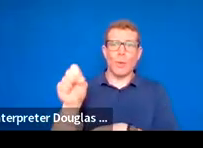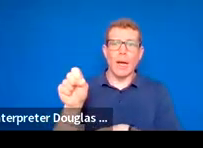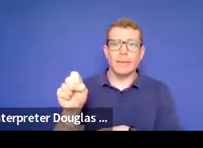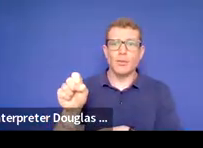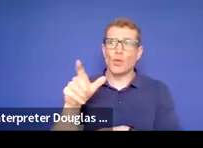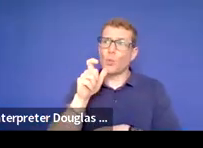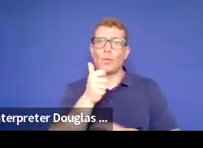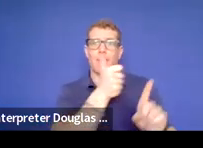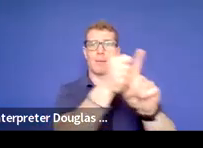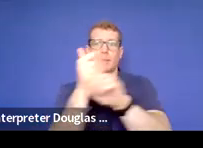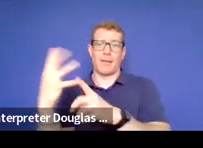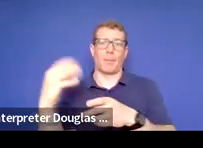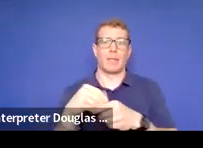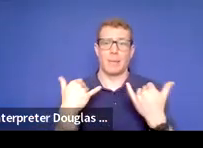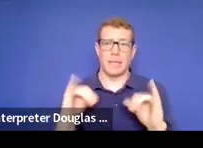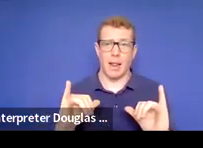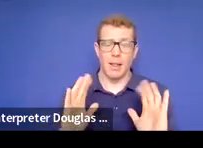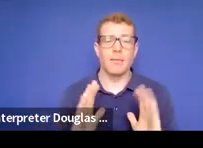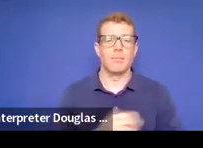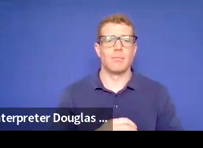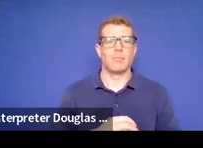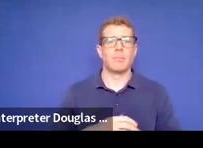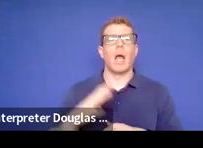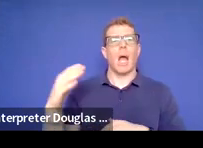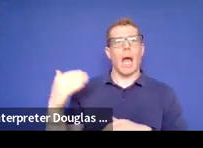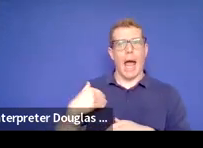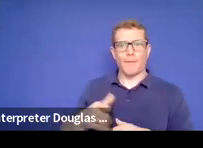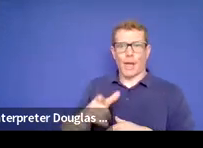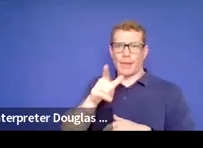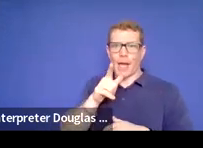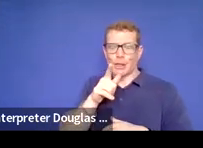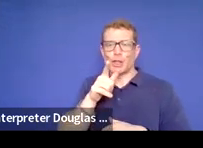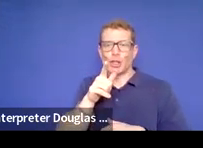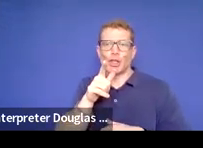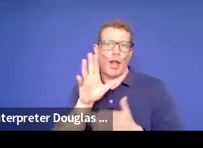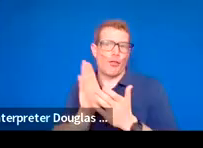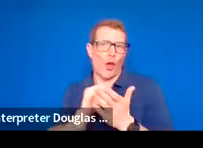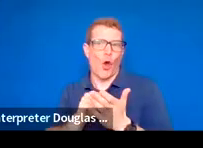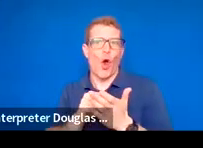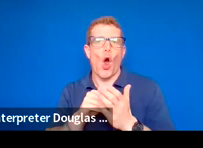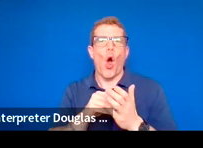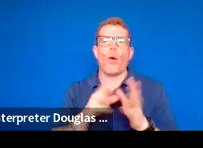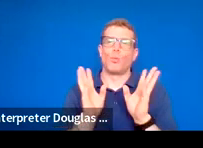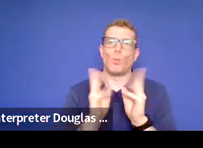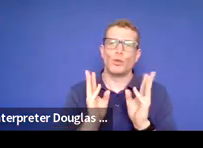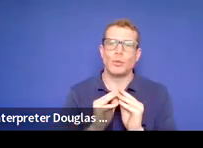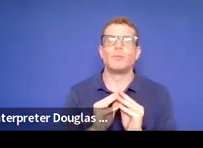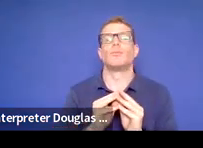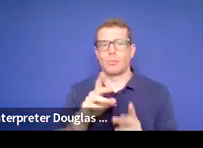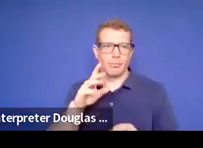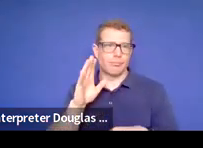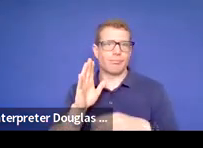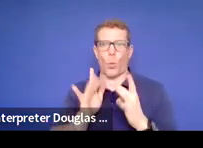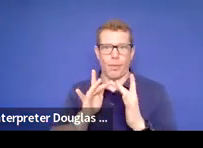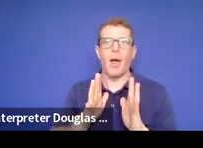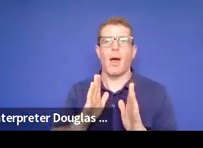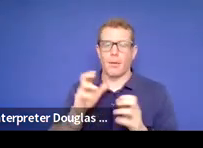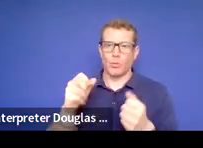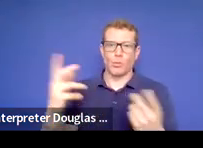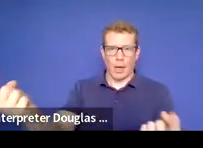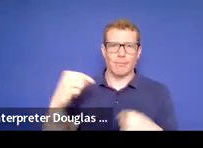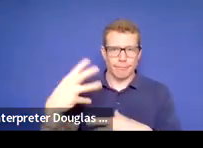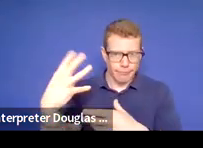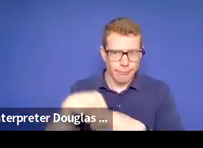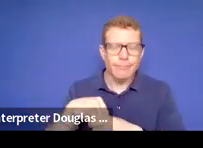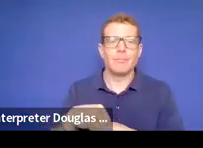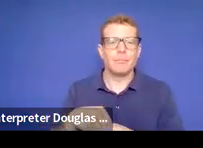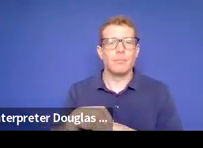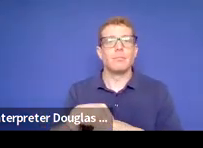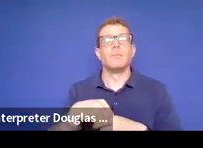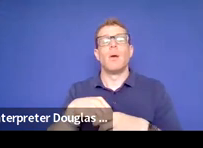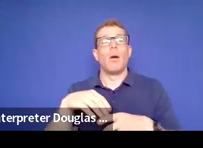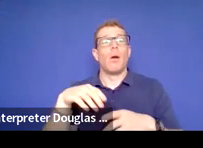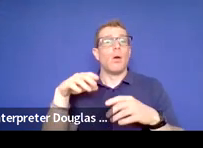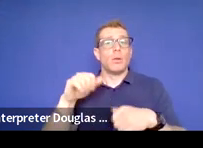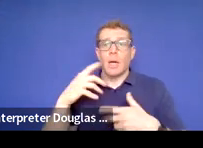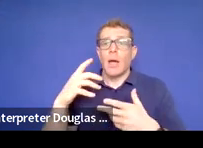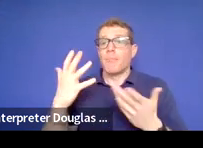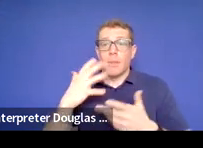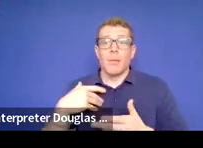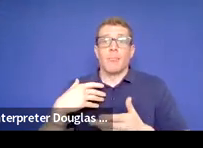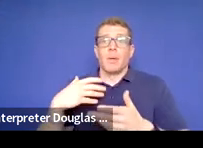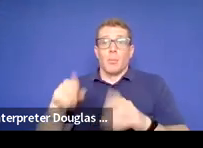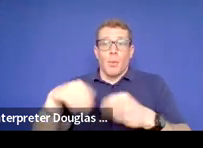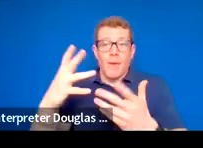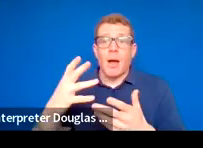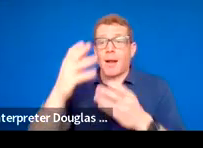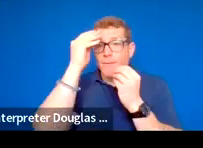Our recordings are on our Youtube. channel I encourage. you if you're having trouble with any issue with someone we can direct you to a lunch and learn that might be helpful for you. they're all recorded and easy to